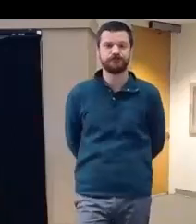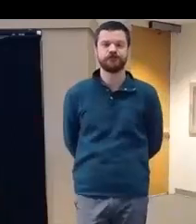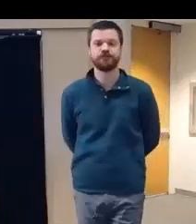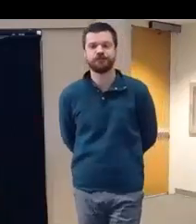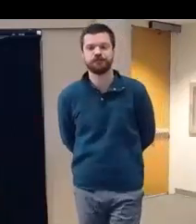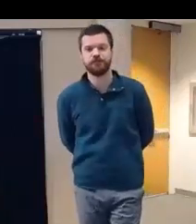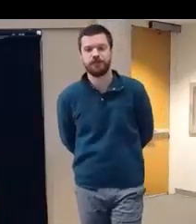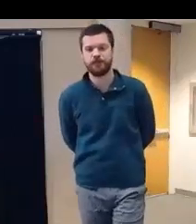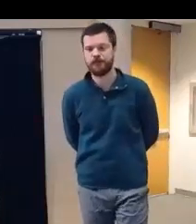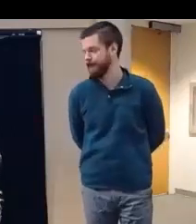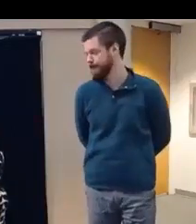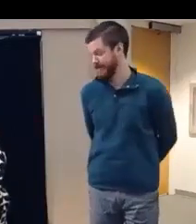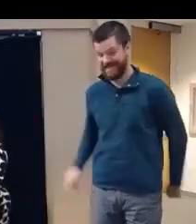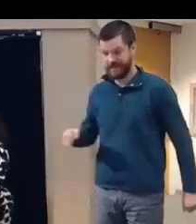you need me to do this for you